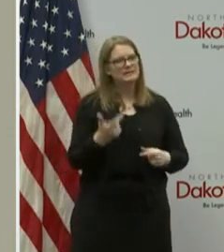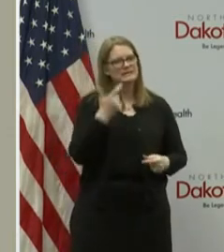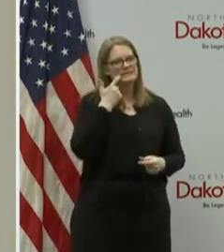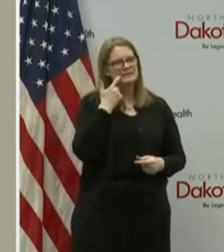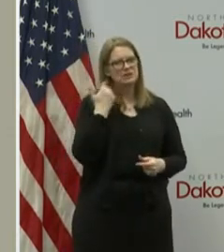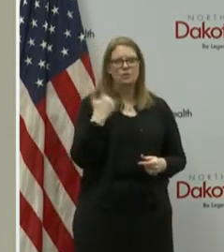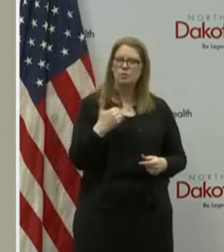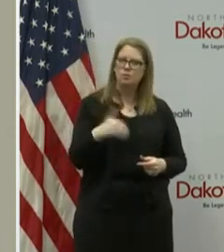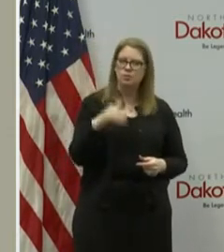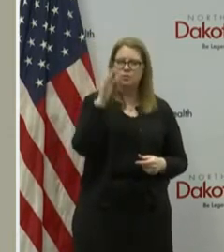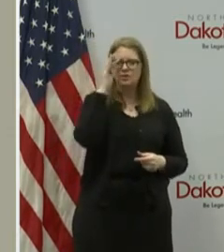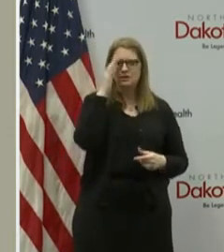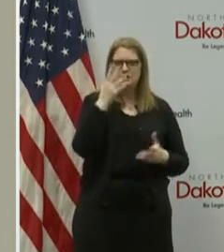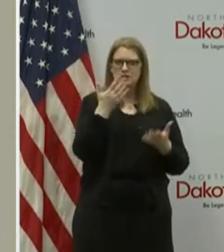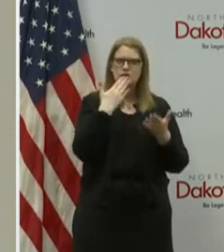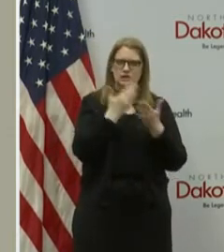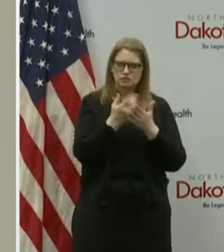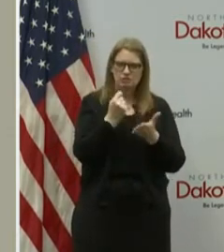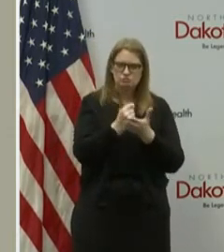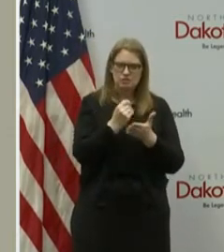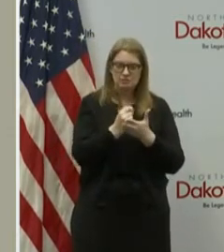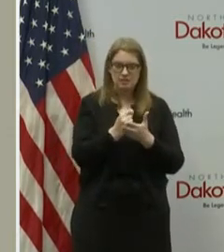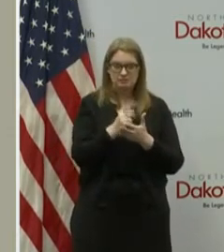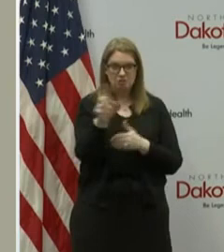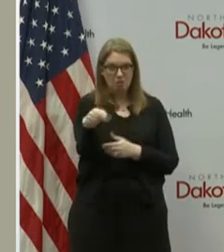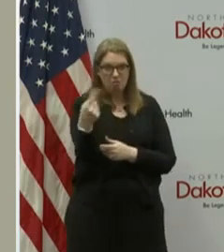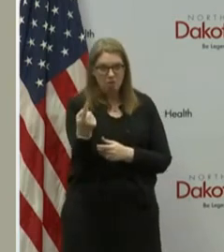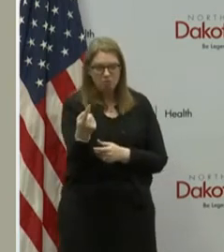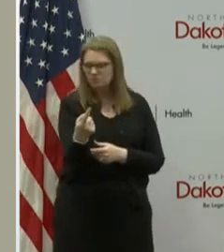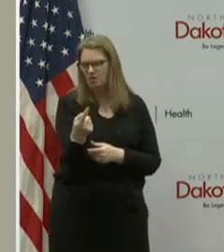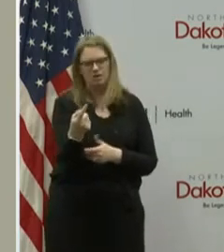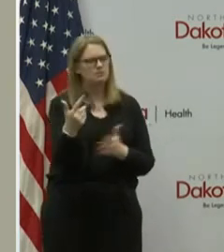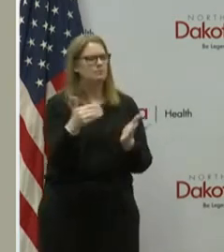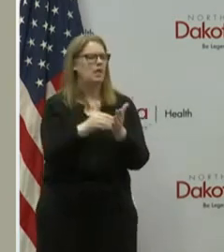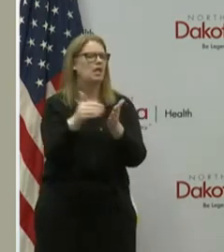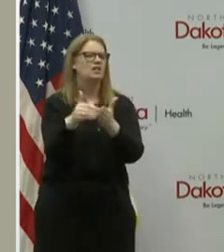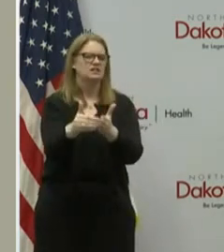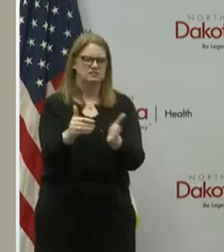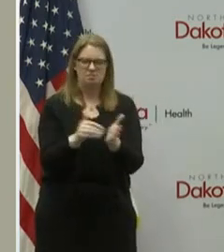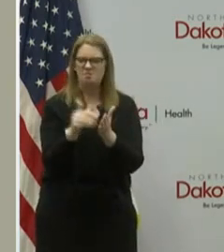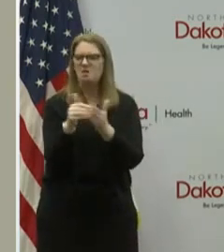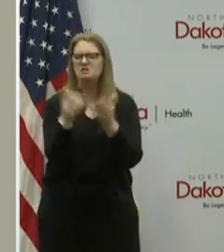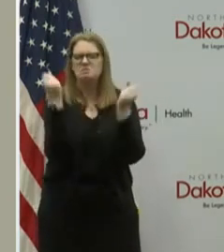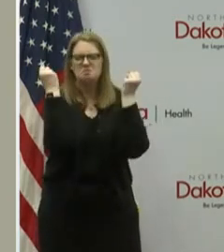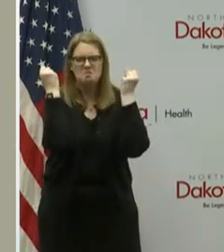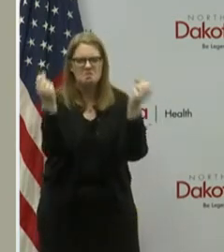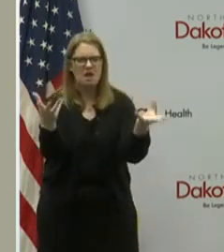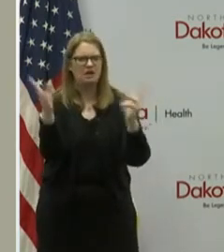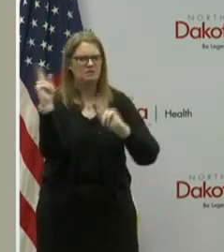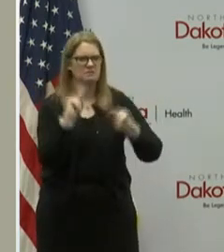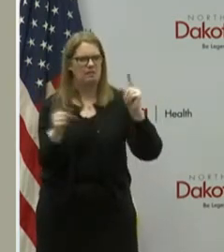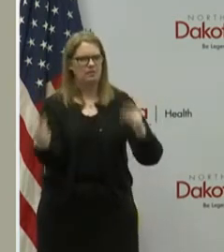AND SO AGAIN IF YOU'RE STRUGGLING WITH ADDICTION, THERE ARE MANY FORMS OF EFFECTIVE TREATMENT AND YOU'RE NOT ALONE. THERE ARE MILLIONS OF PEOPLE